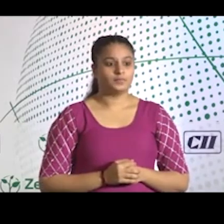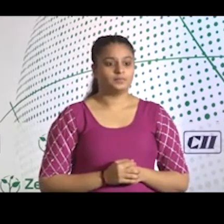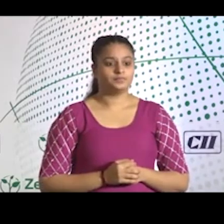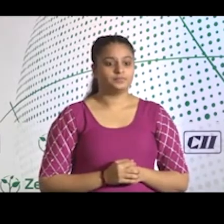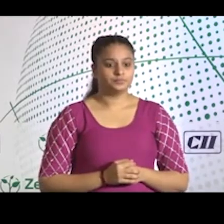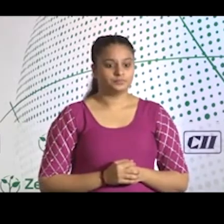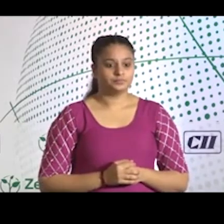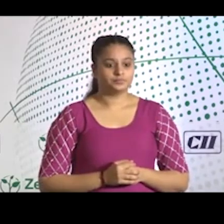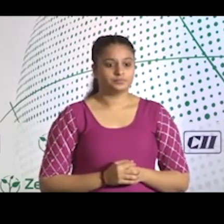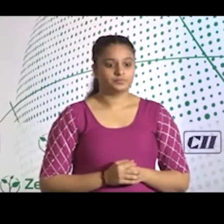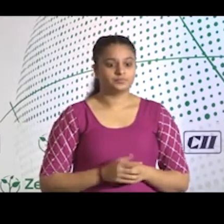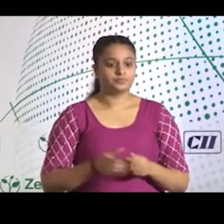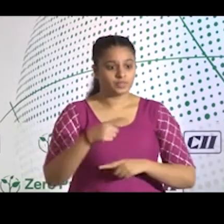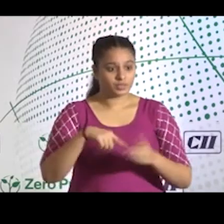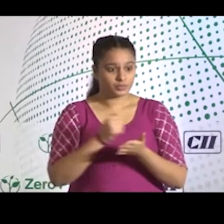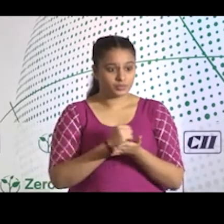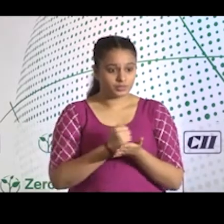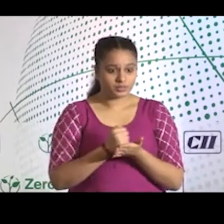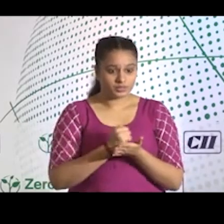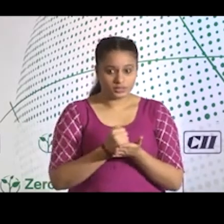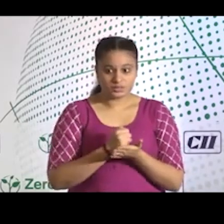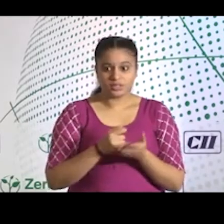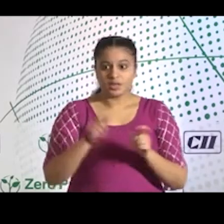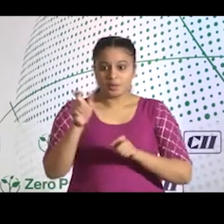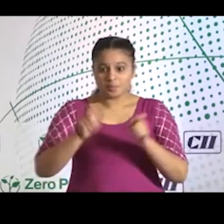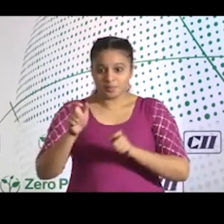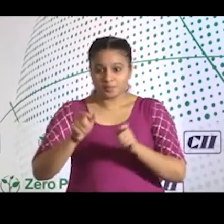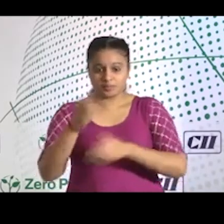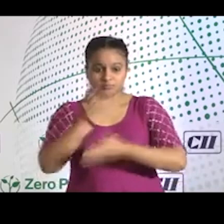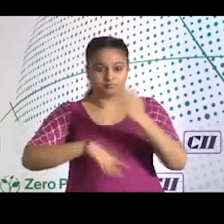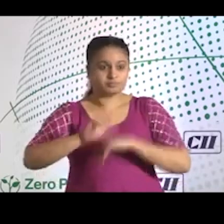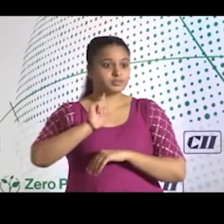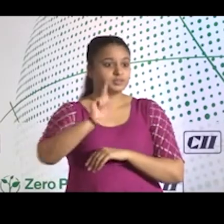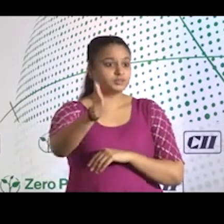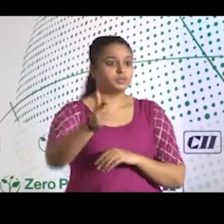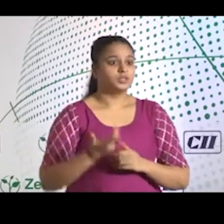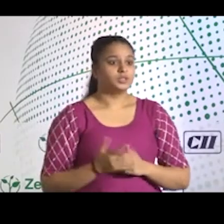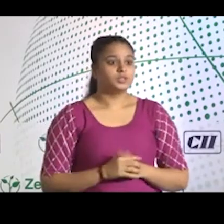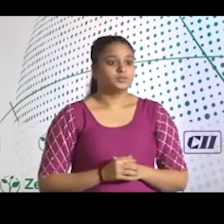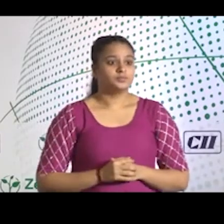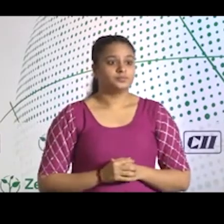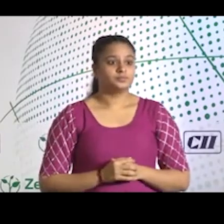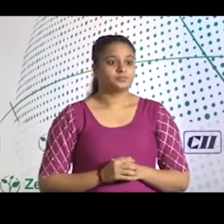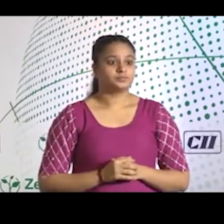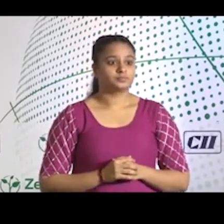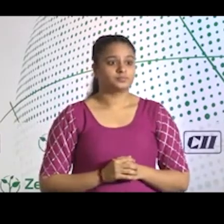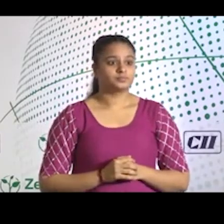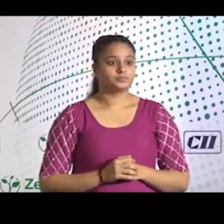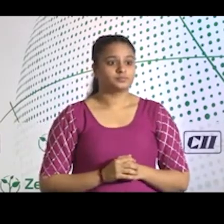And we've been trying to address this for a long time. There is